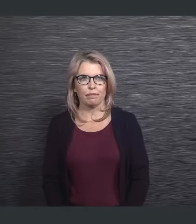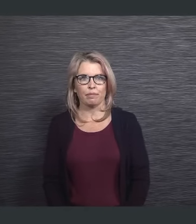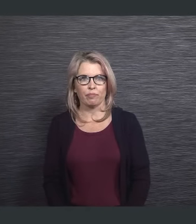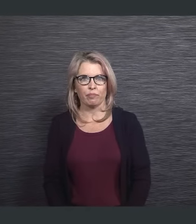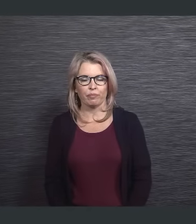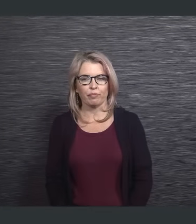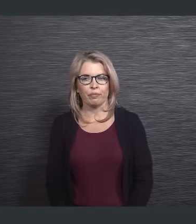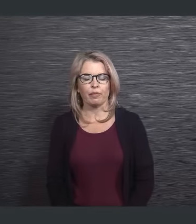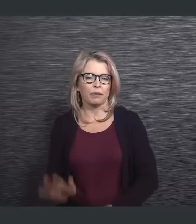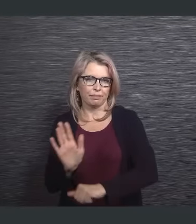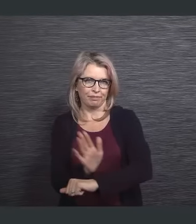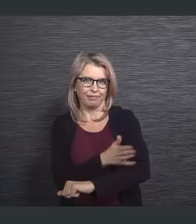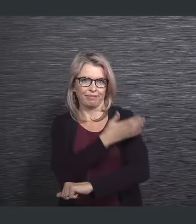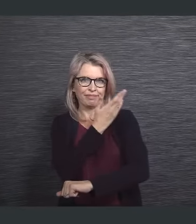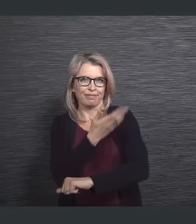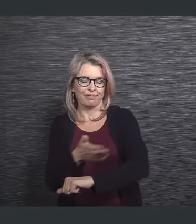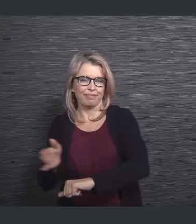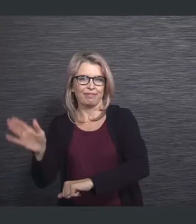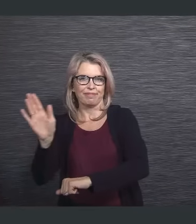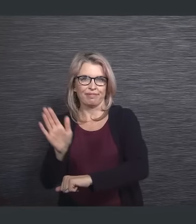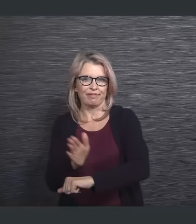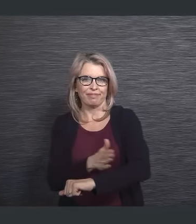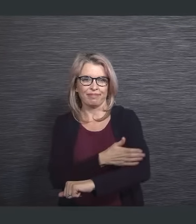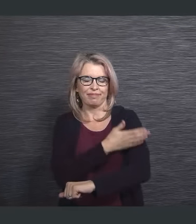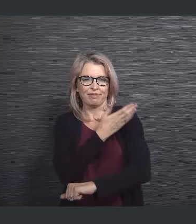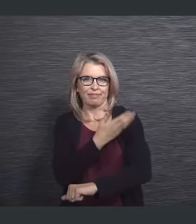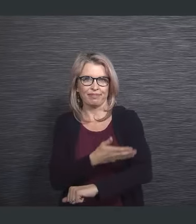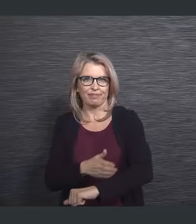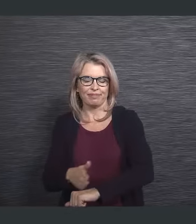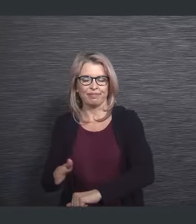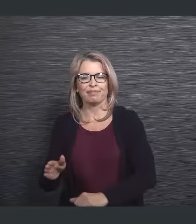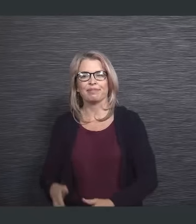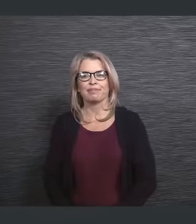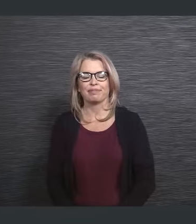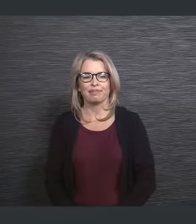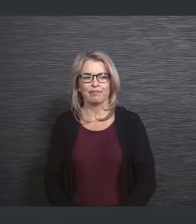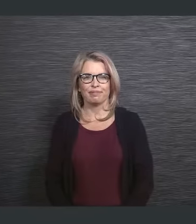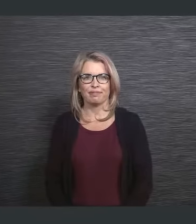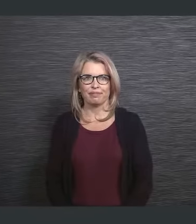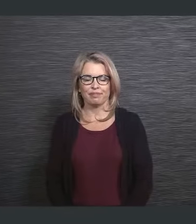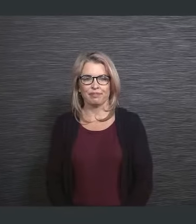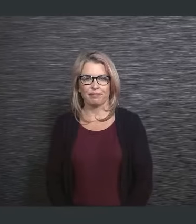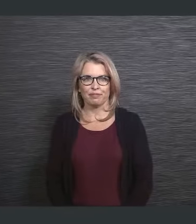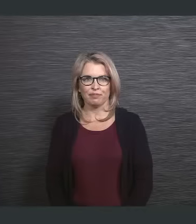High up, looking, been looking at the mountains.